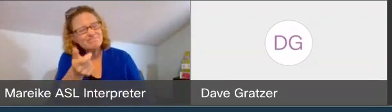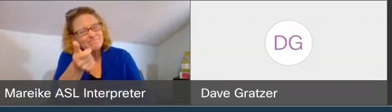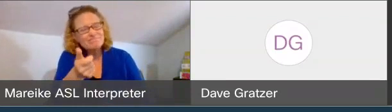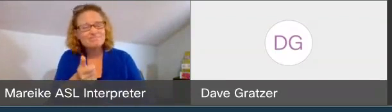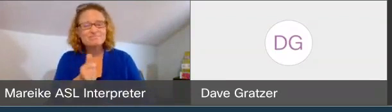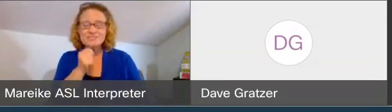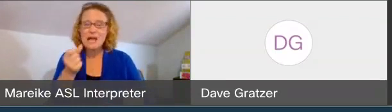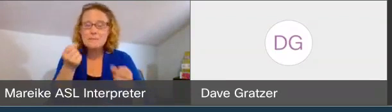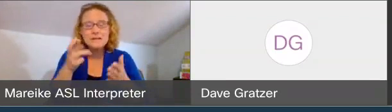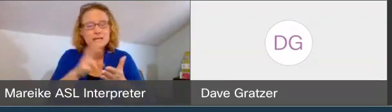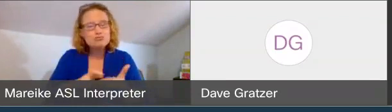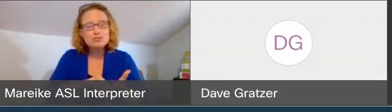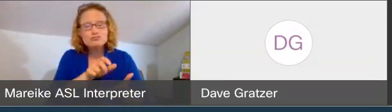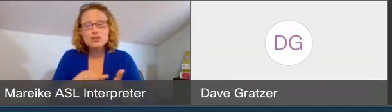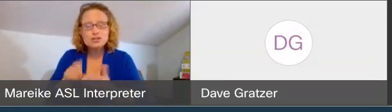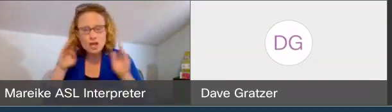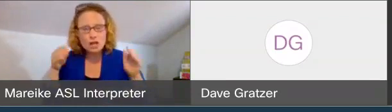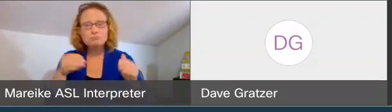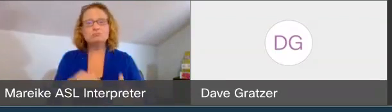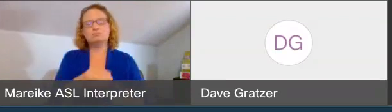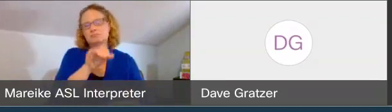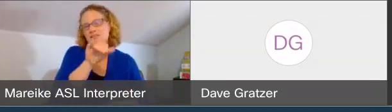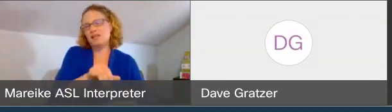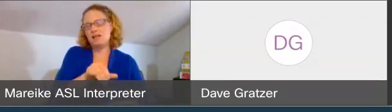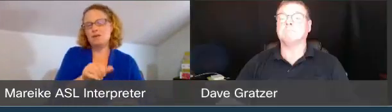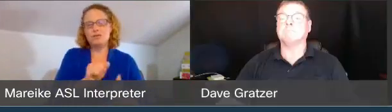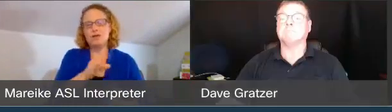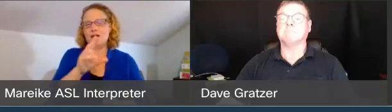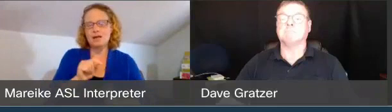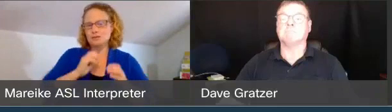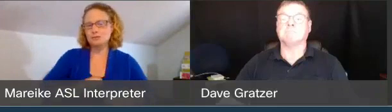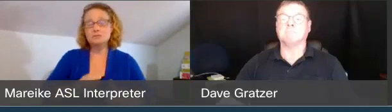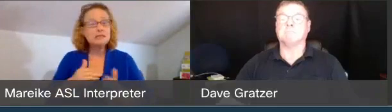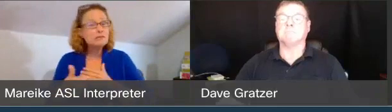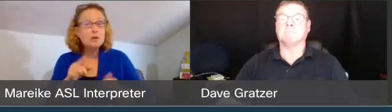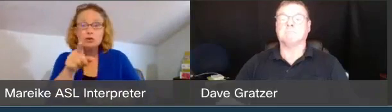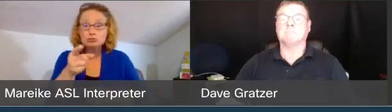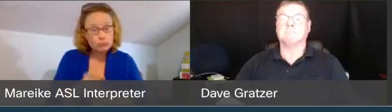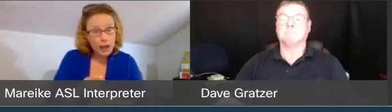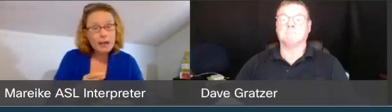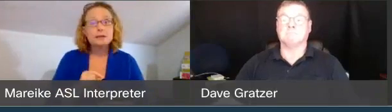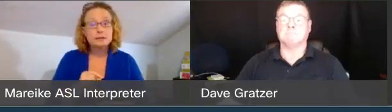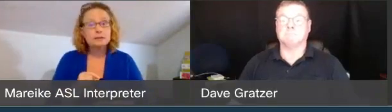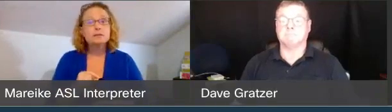physical health outcomes of ACT consumers, even though you're right. They have